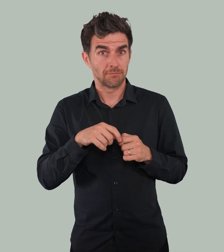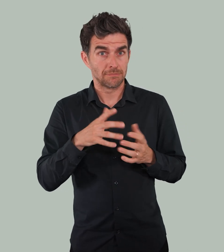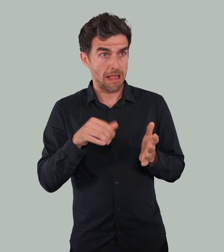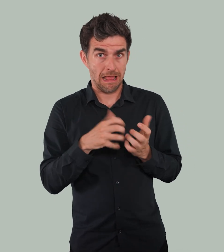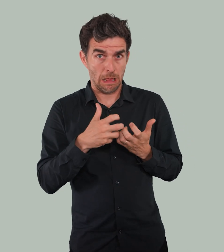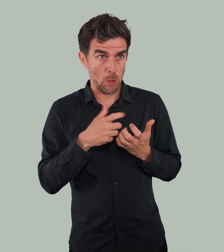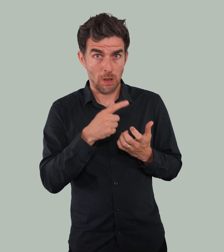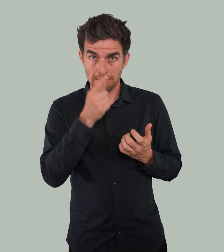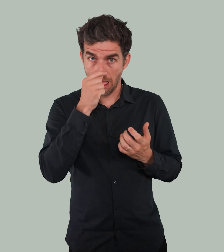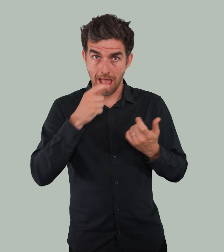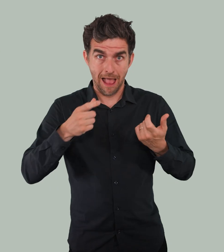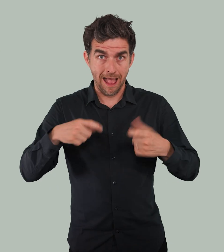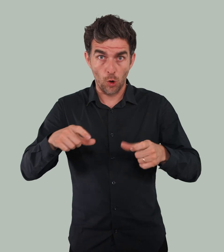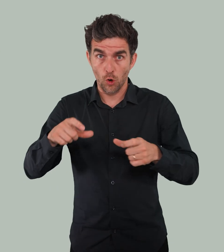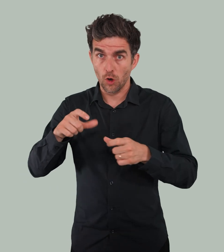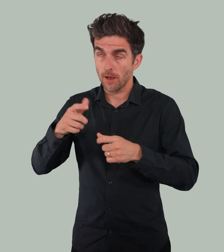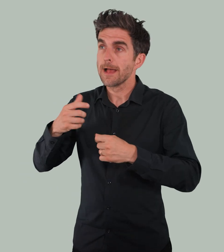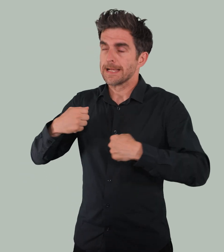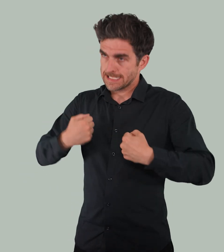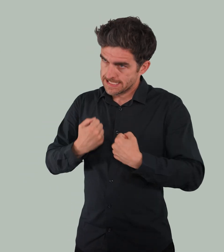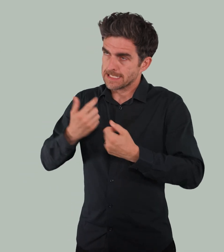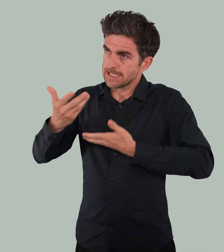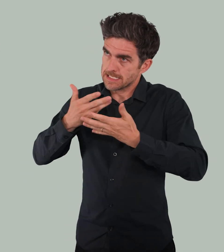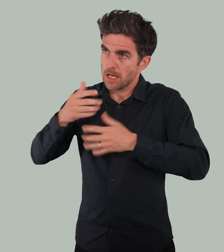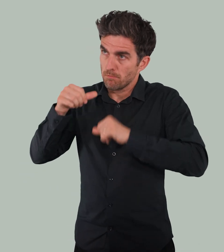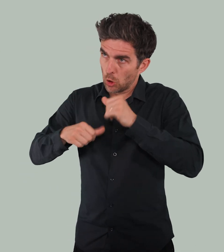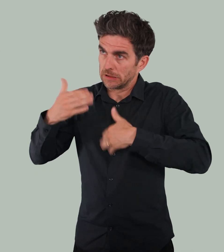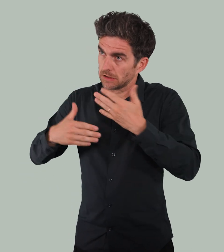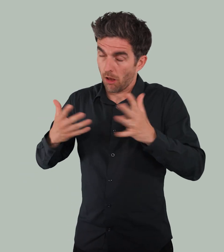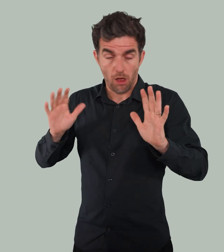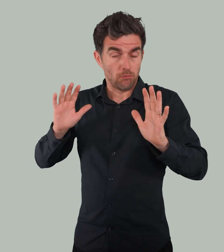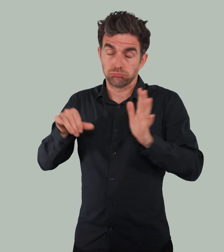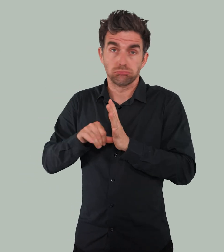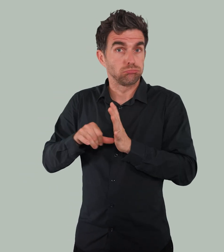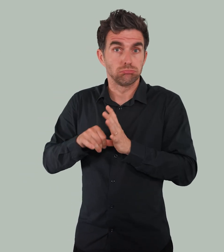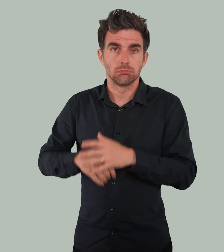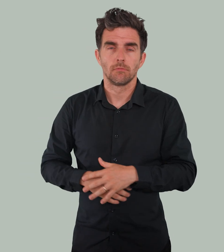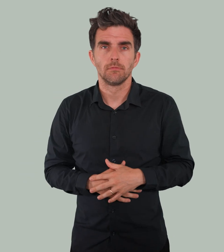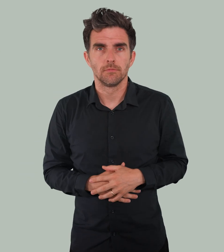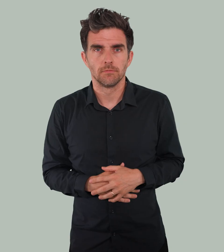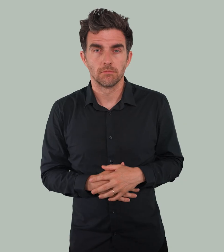their ability to continue engaging with the process.